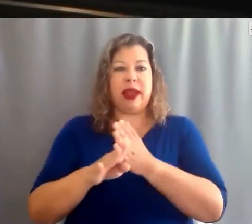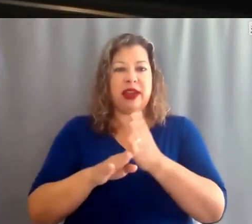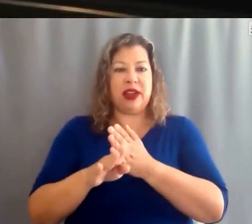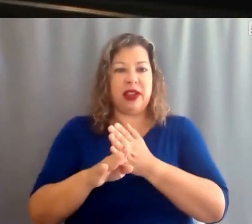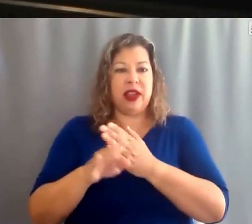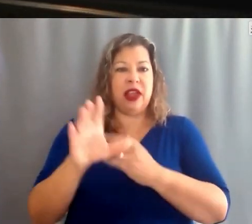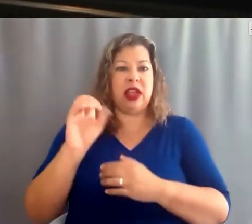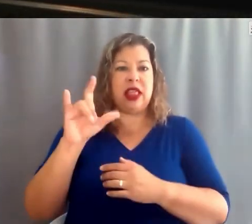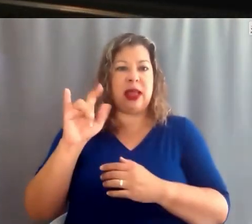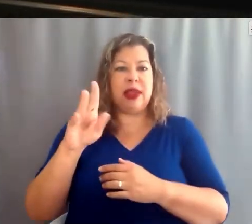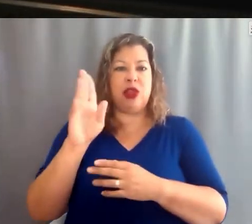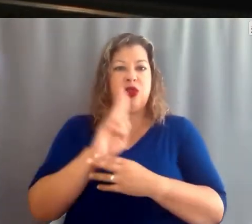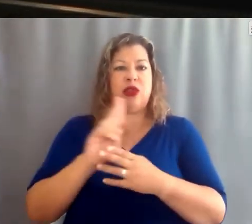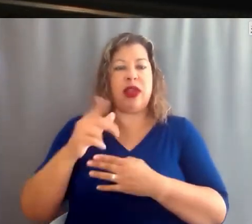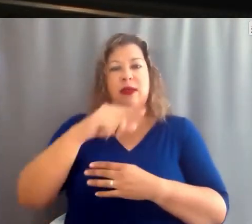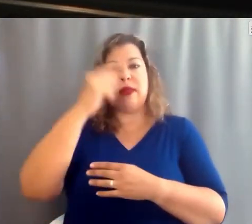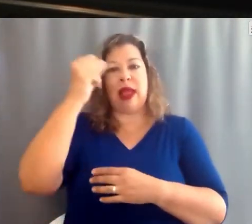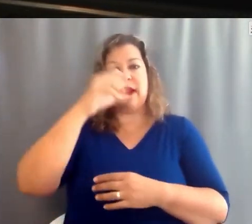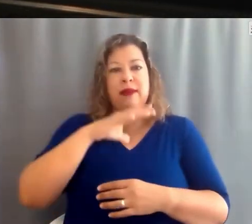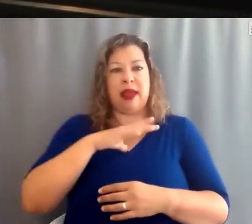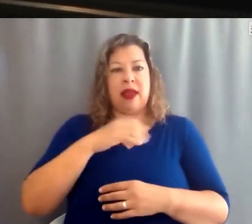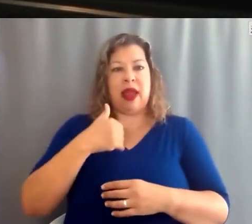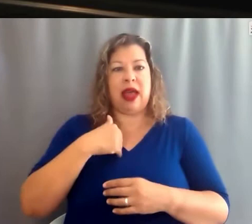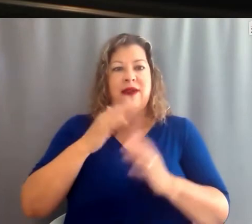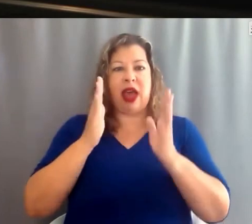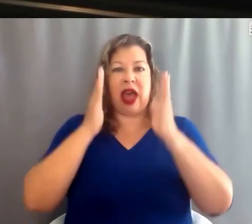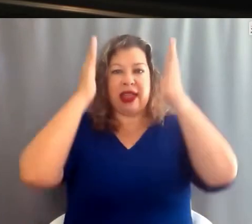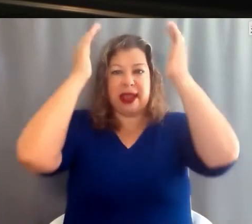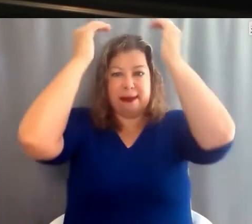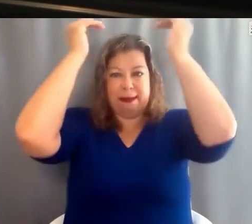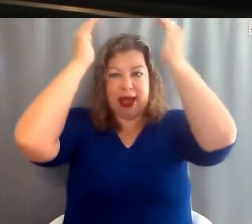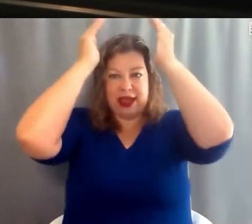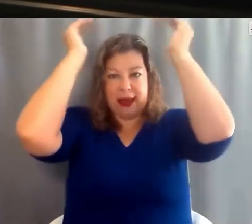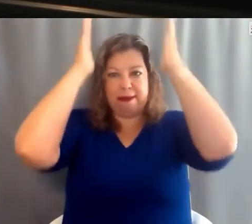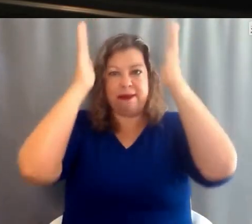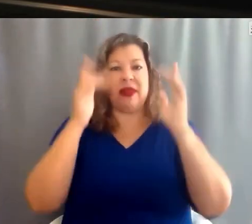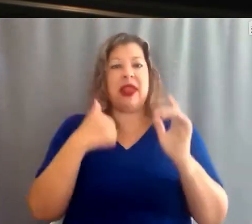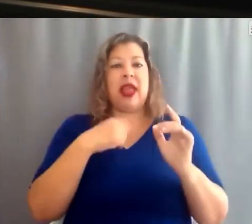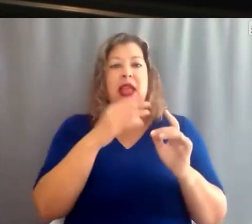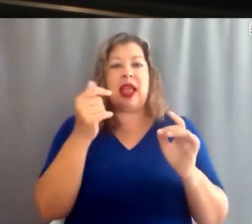I'm a Black male, I have a hi-top as my hair style, and